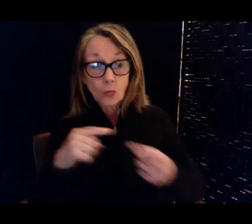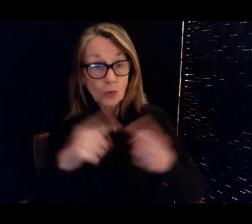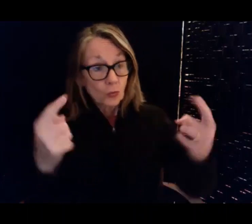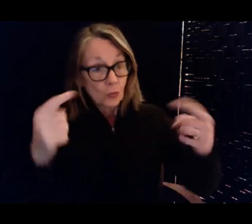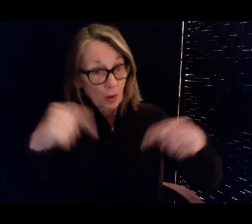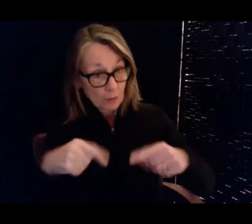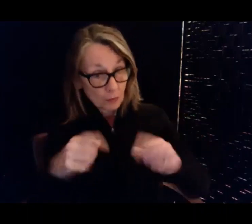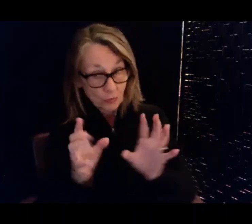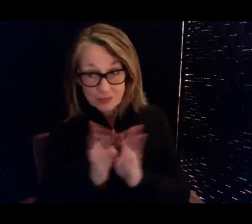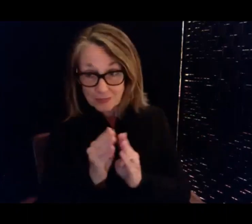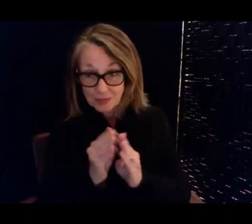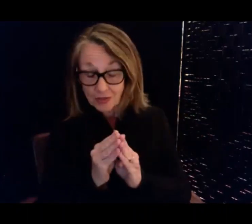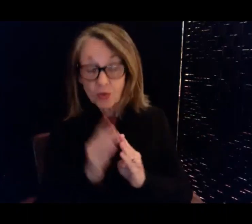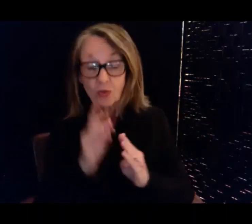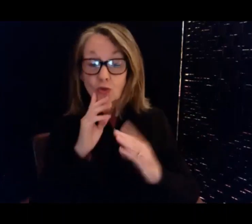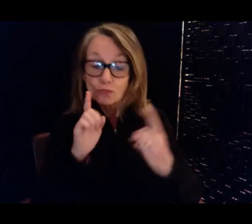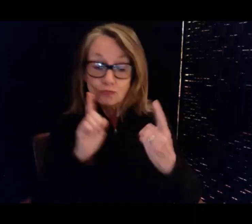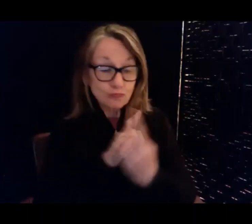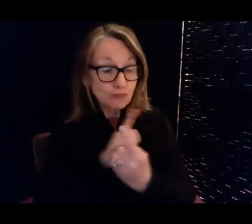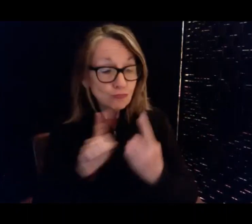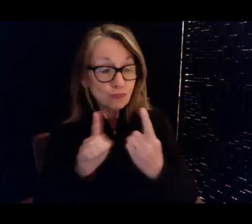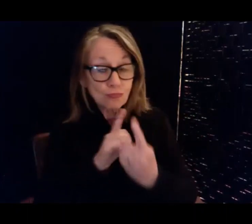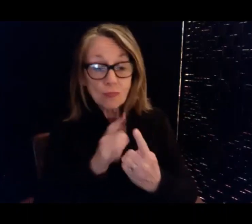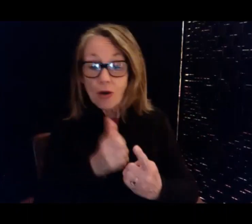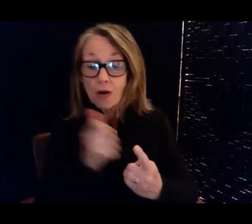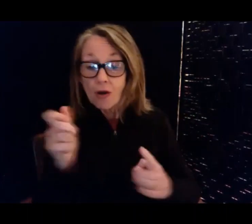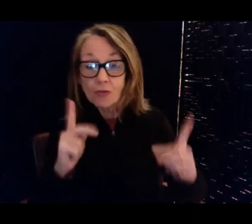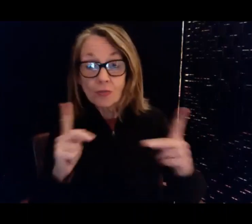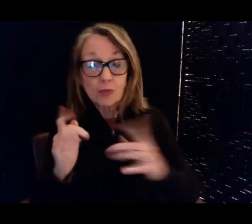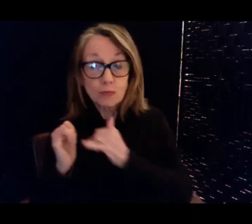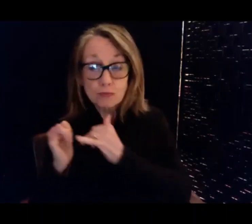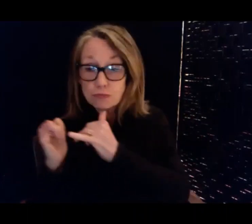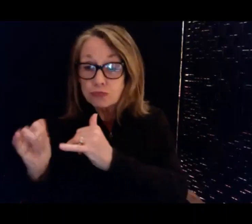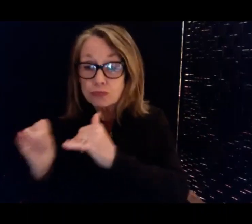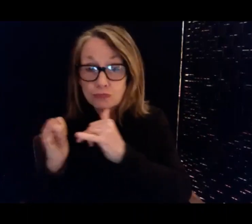you will meet others like you you will learn more about hearing loss and all the